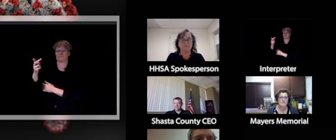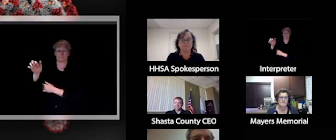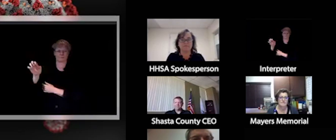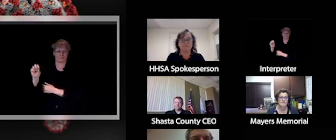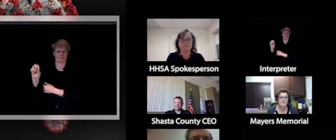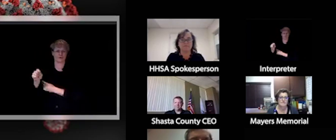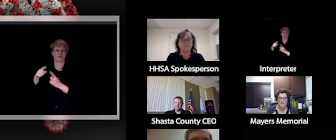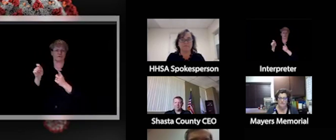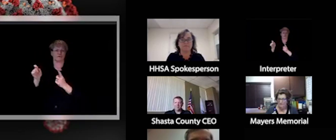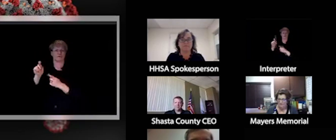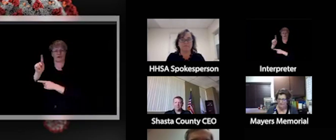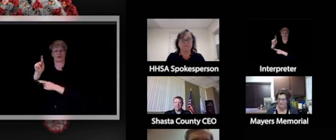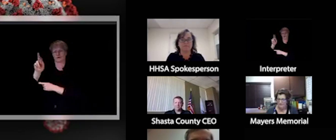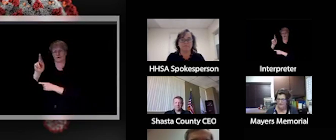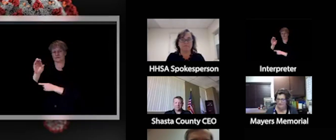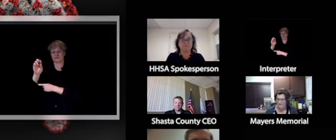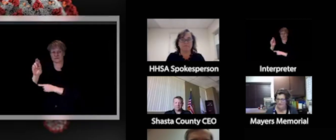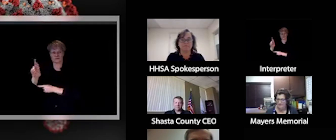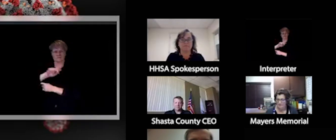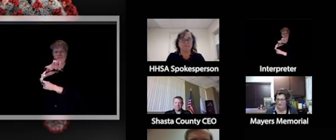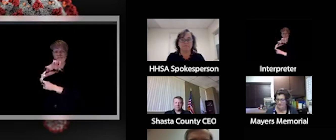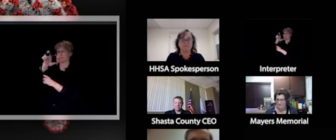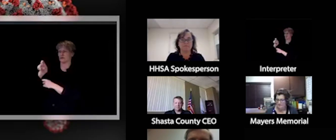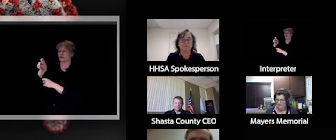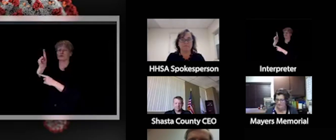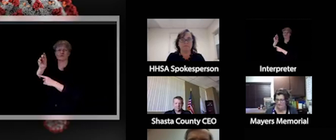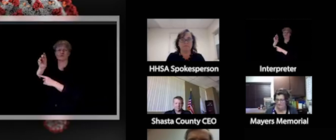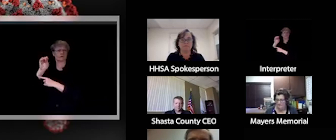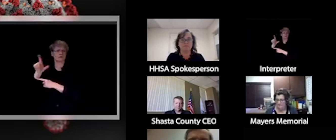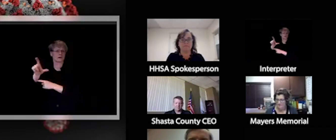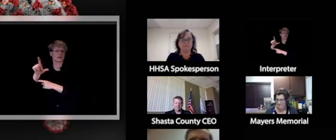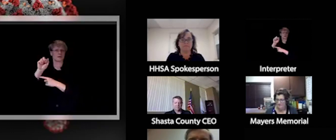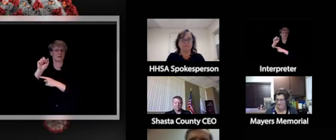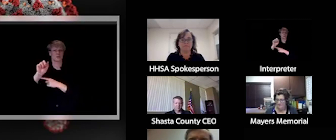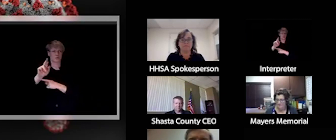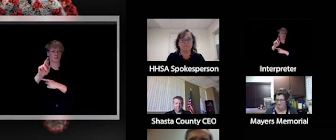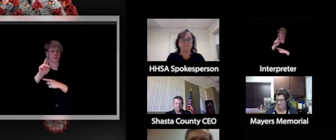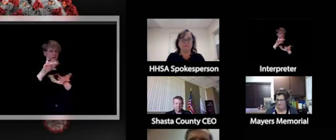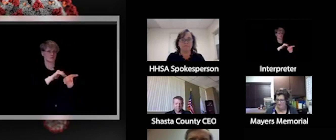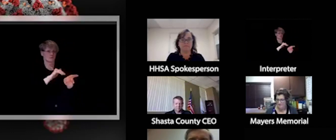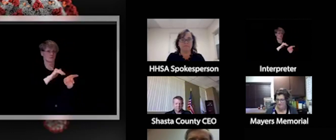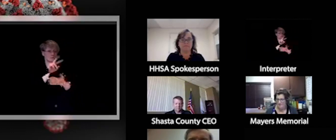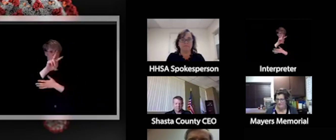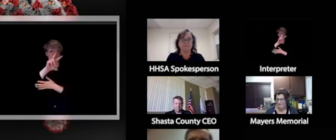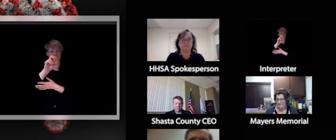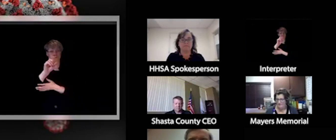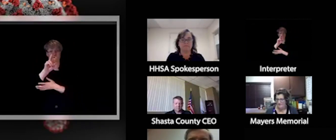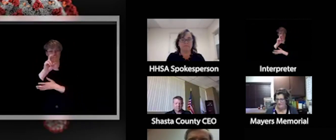Vovakes. Donnell mentioned a couple of the – the travel and the large gatherings. Do